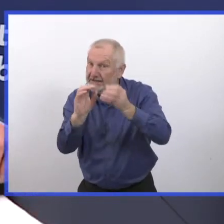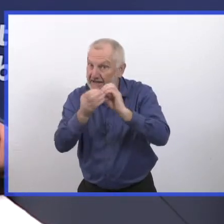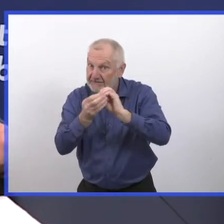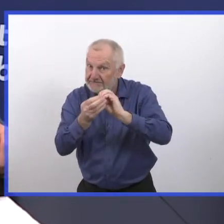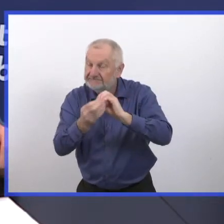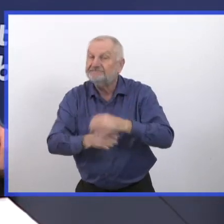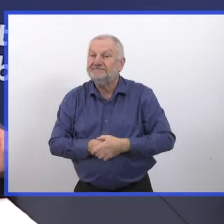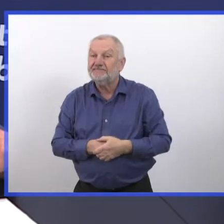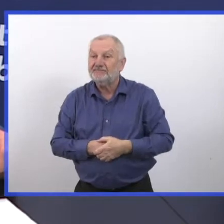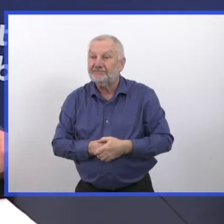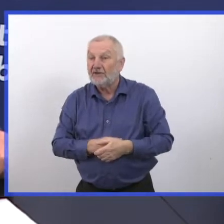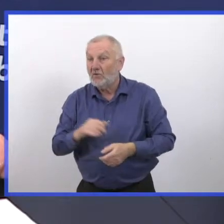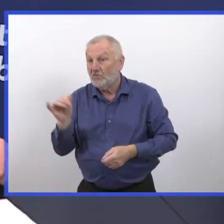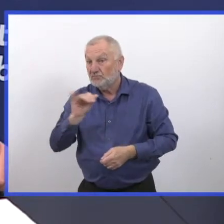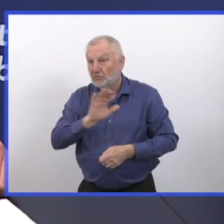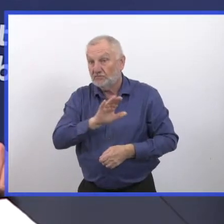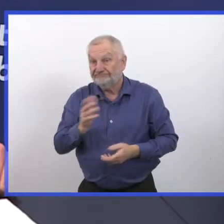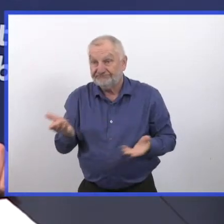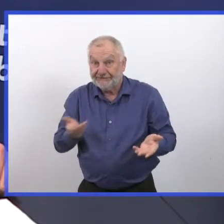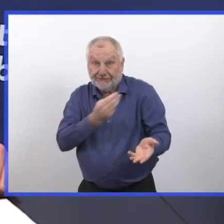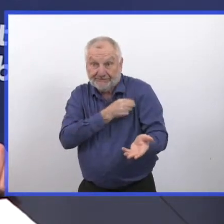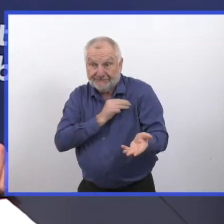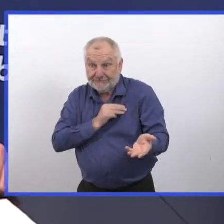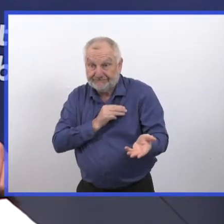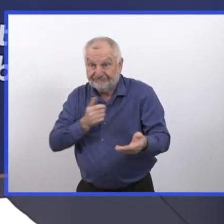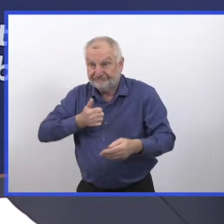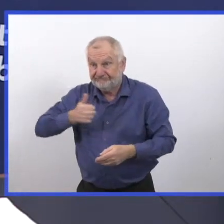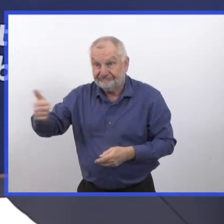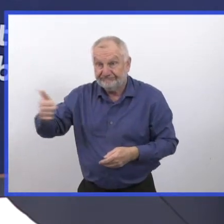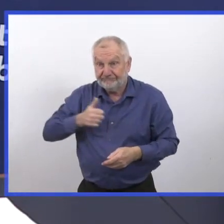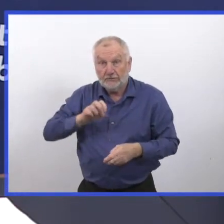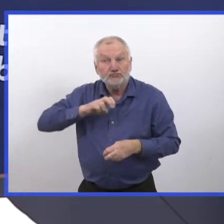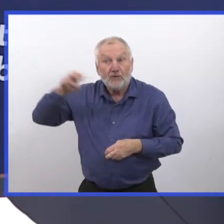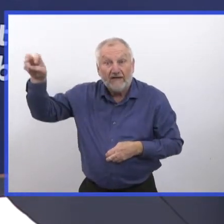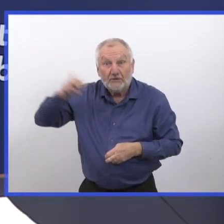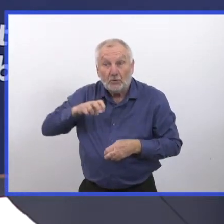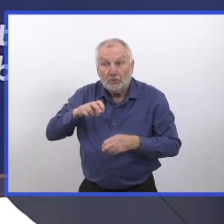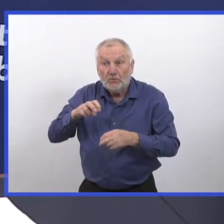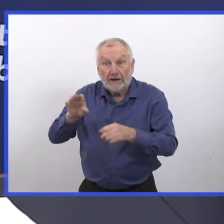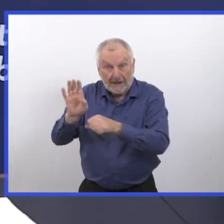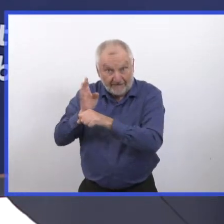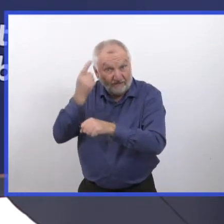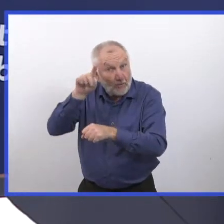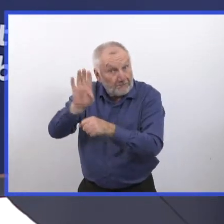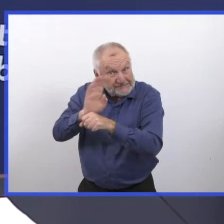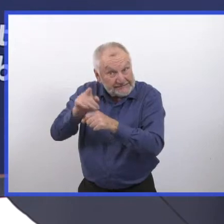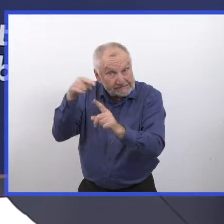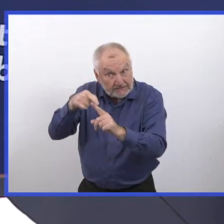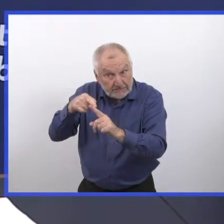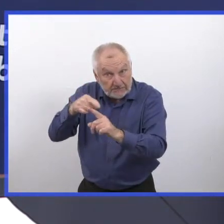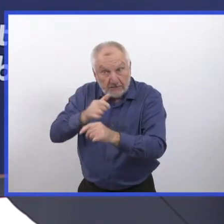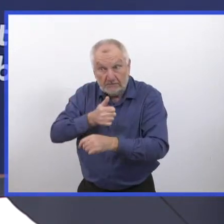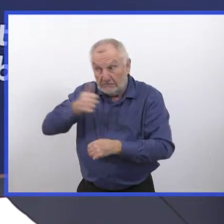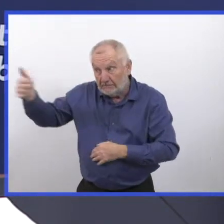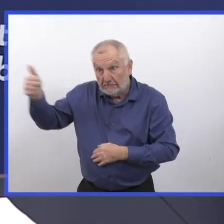I don't know if you've heard of that yet or not, but it's sort of the place in your lungs where oxygen exchanges with carbon dioxide